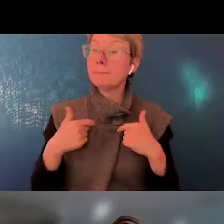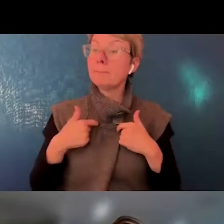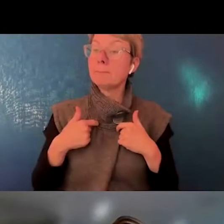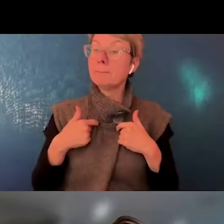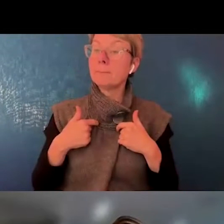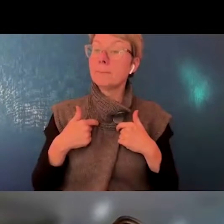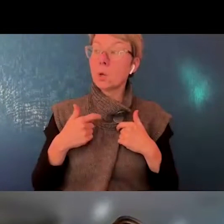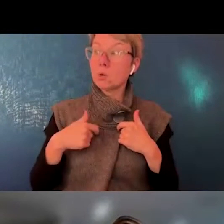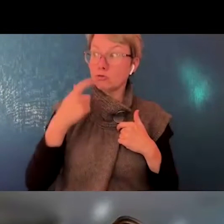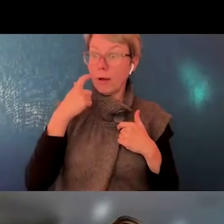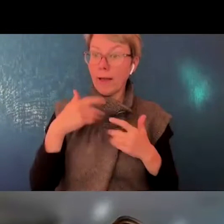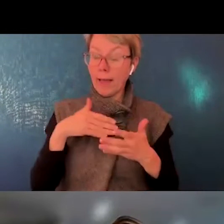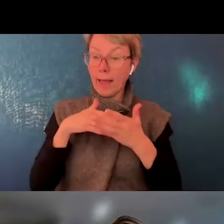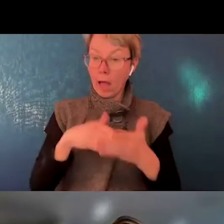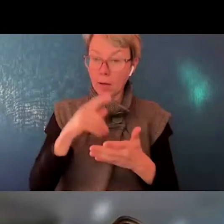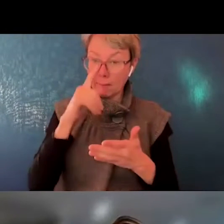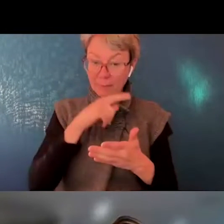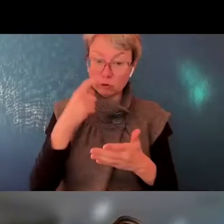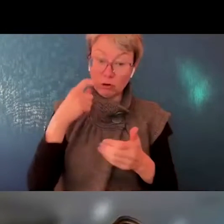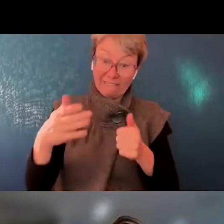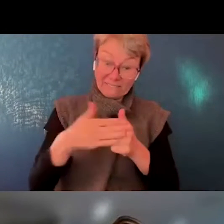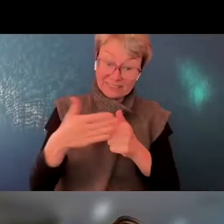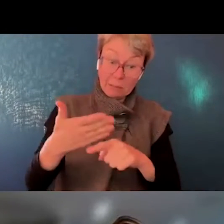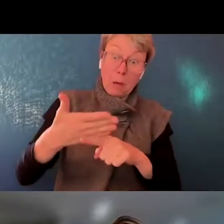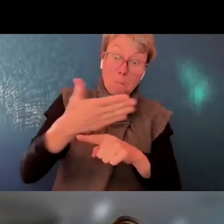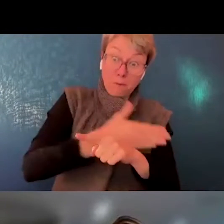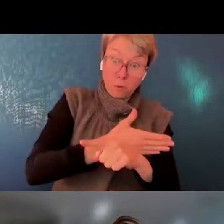to help people get resolutions before it gets serious before it gets to court maybe can we